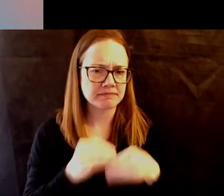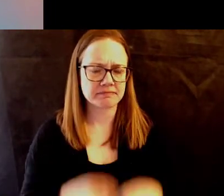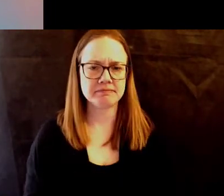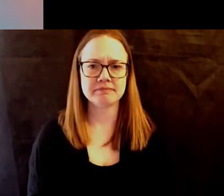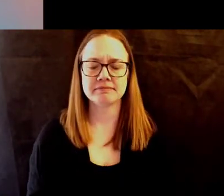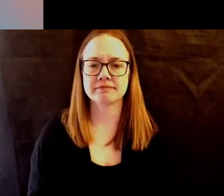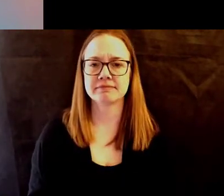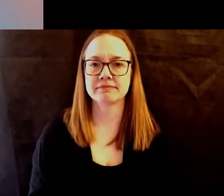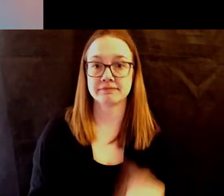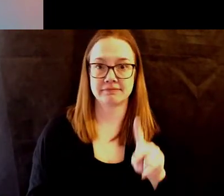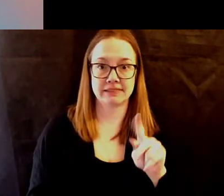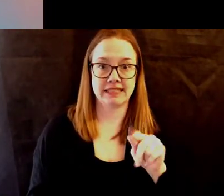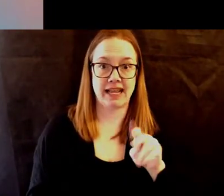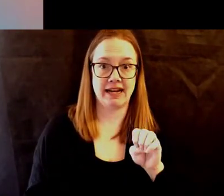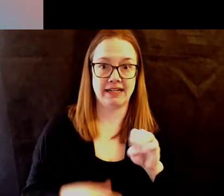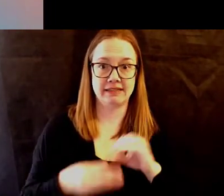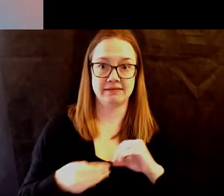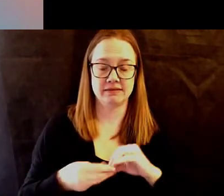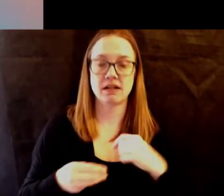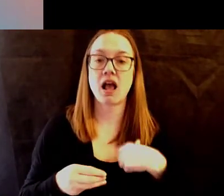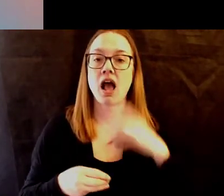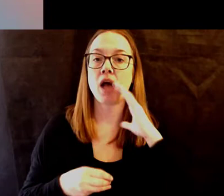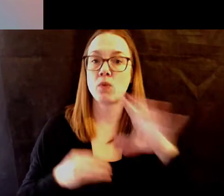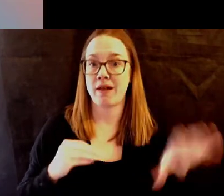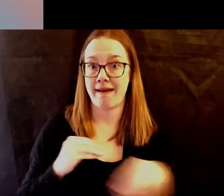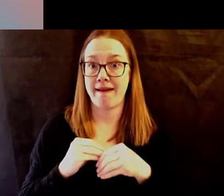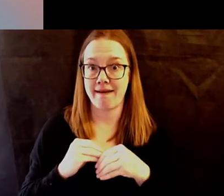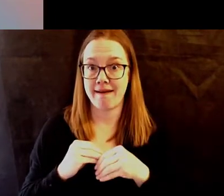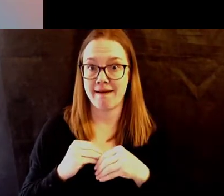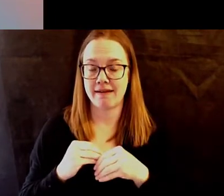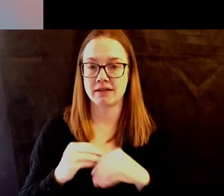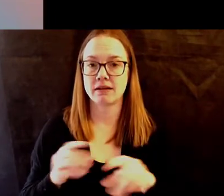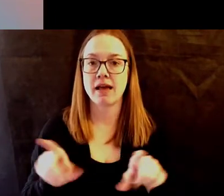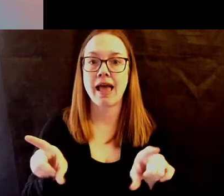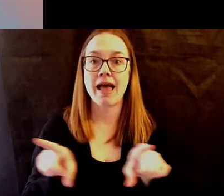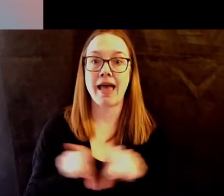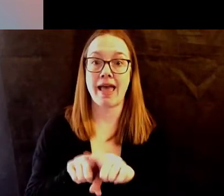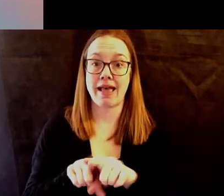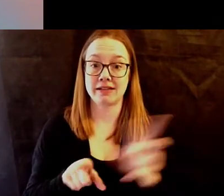I would add that as professionals